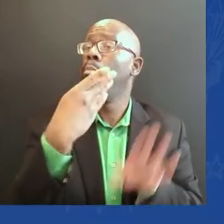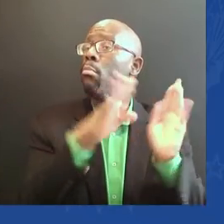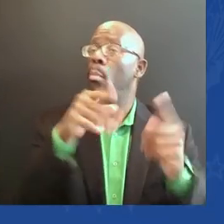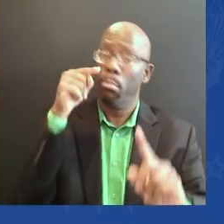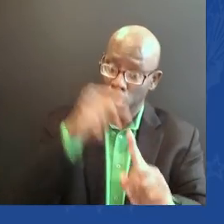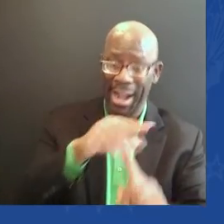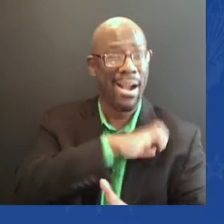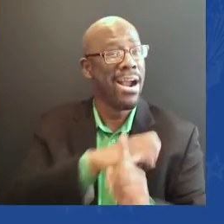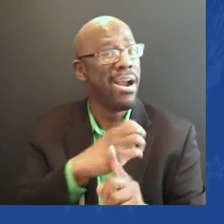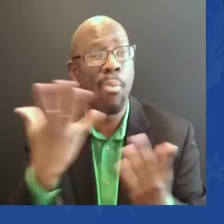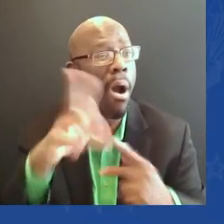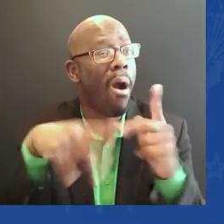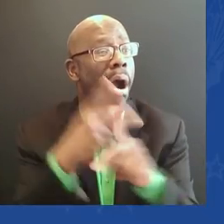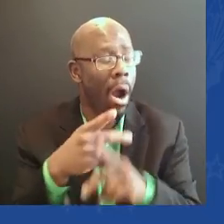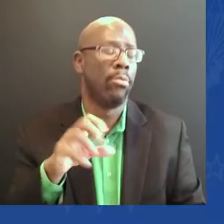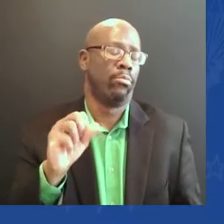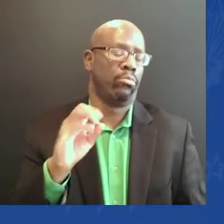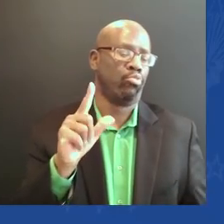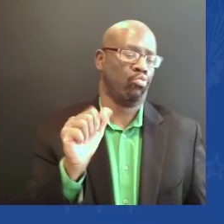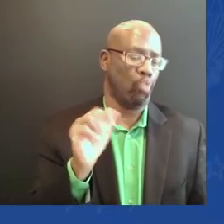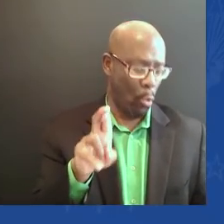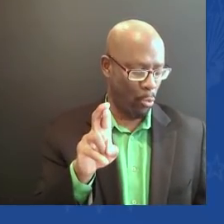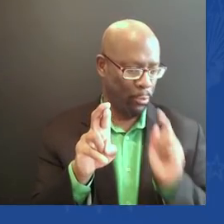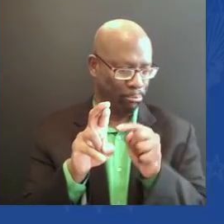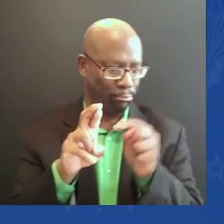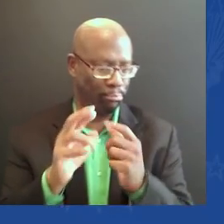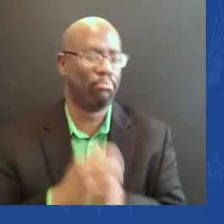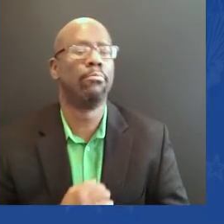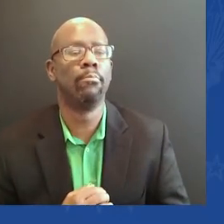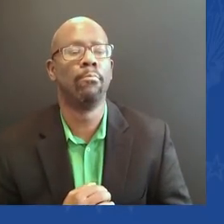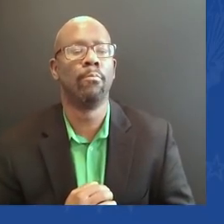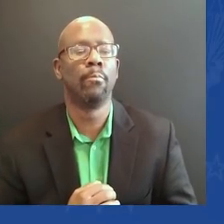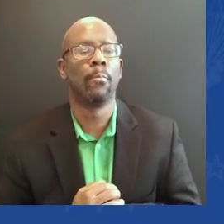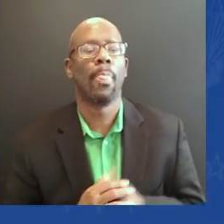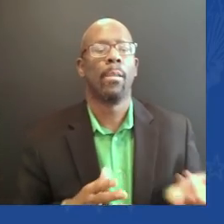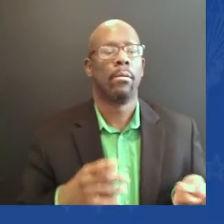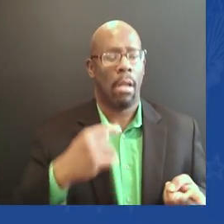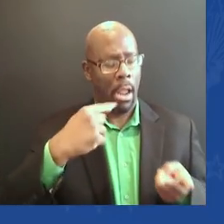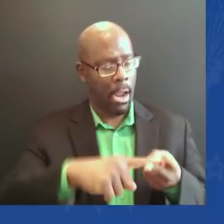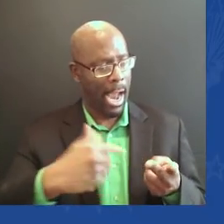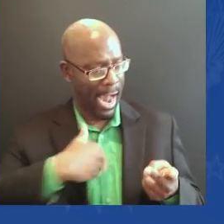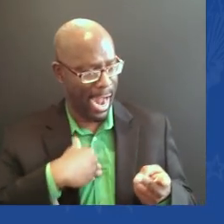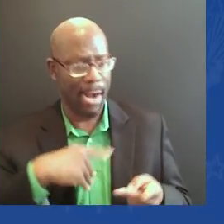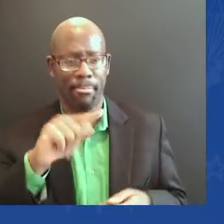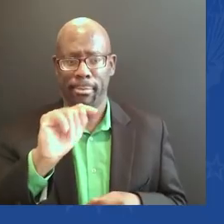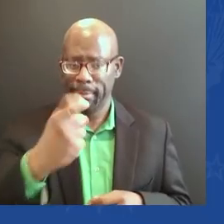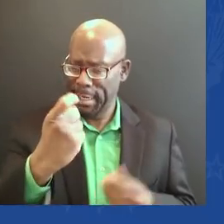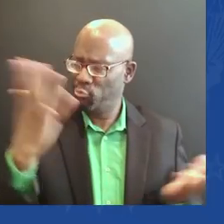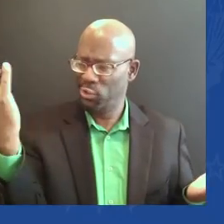I -- I don't think you're going to need any -- any punitive action to get people to step up and do those things.